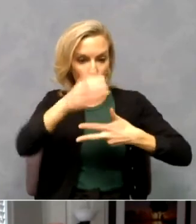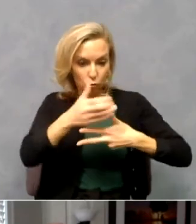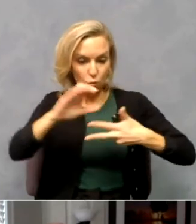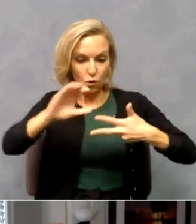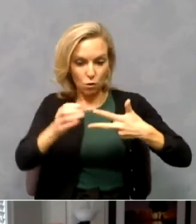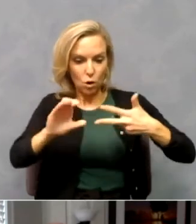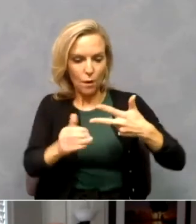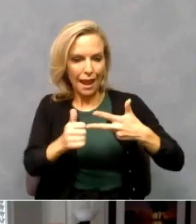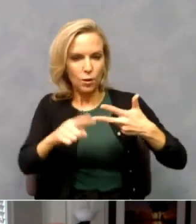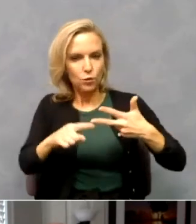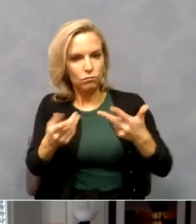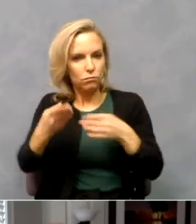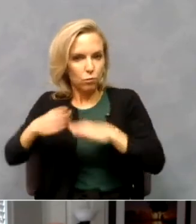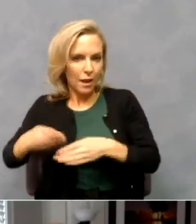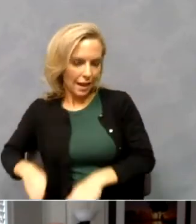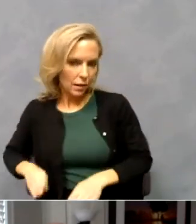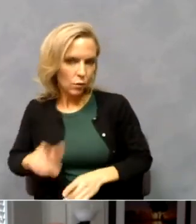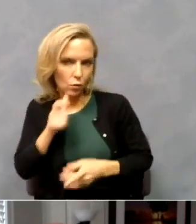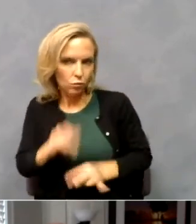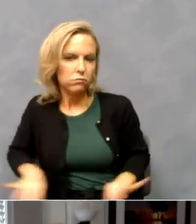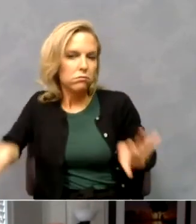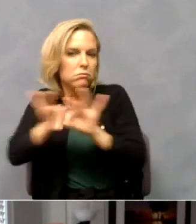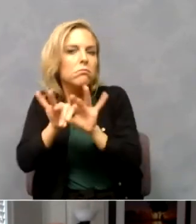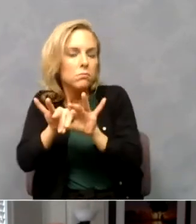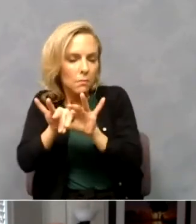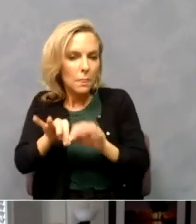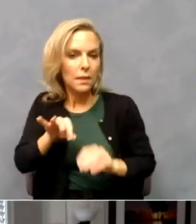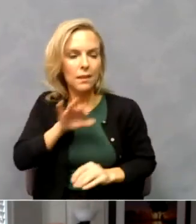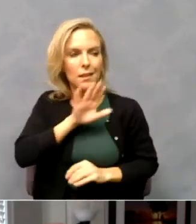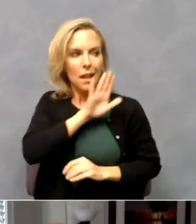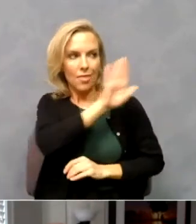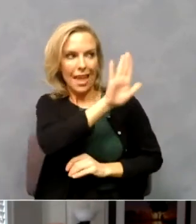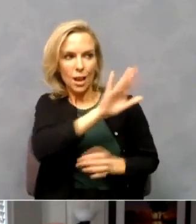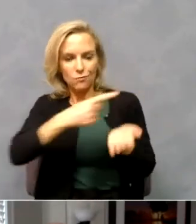afternoon. This was part of their dialogue. And if you look toe one c and